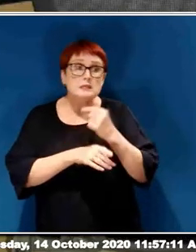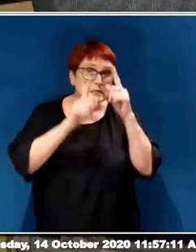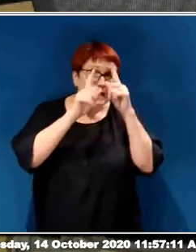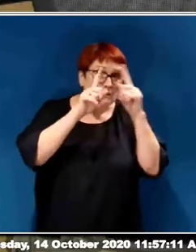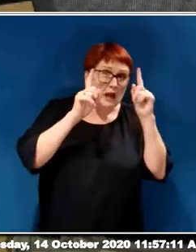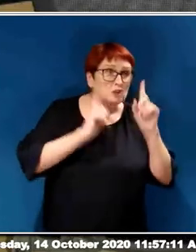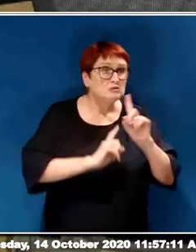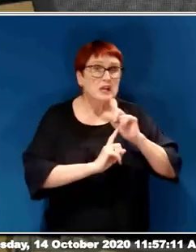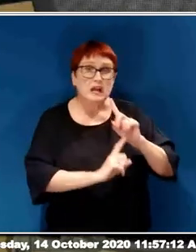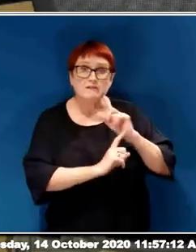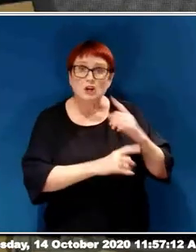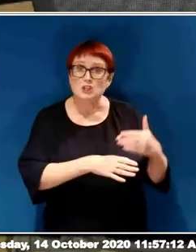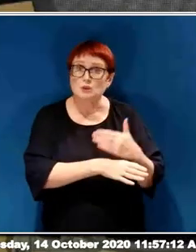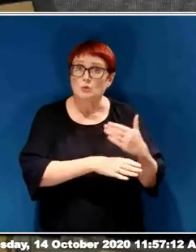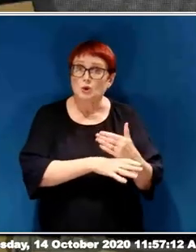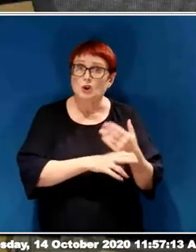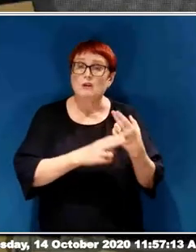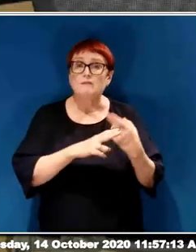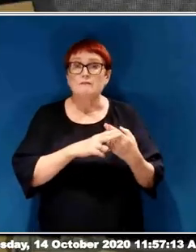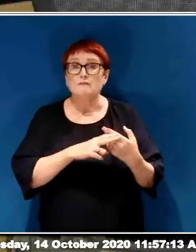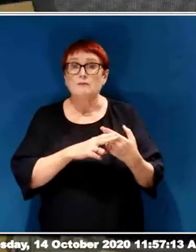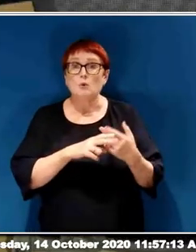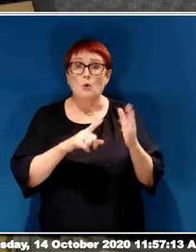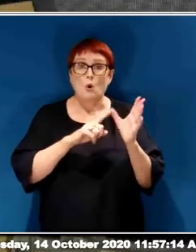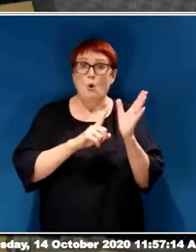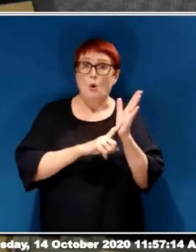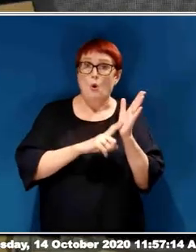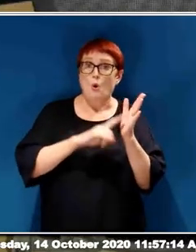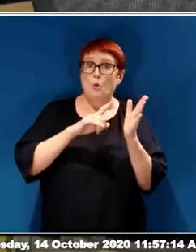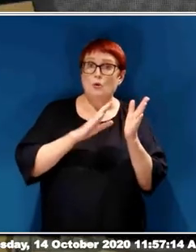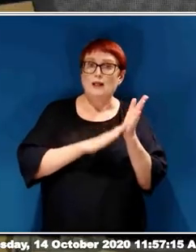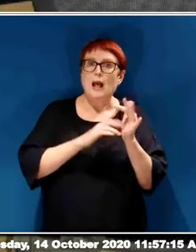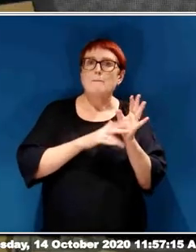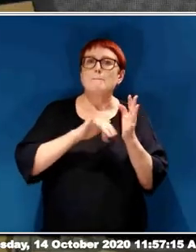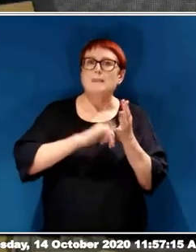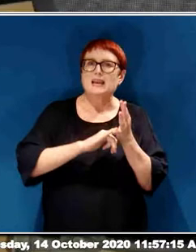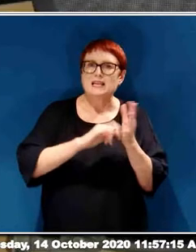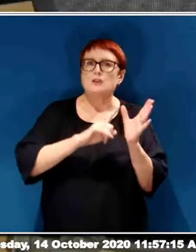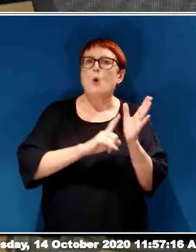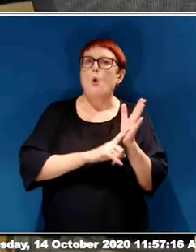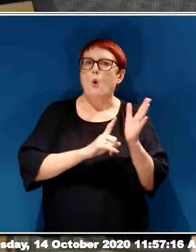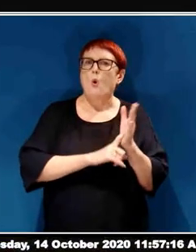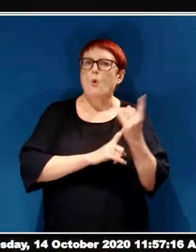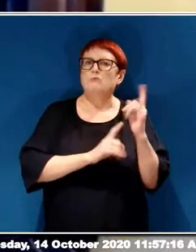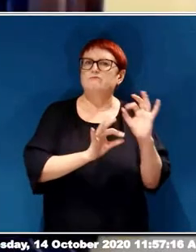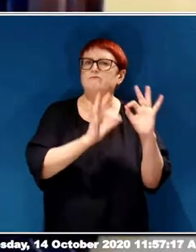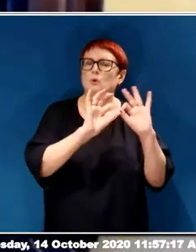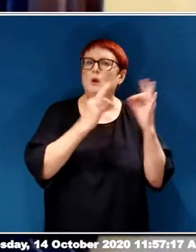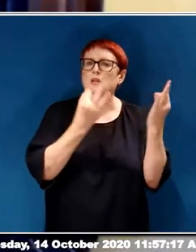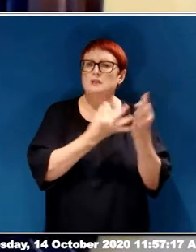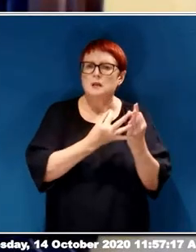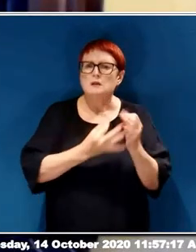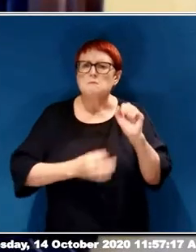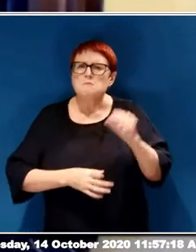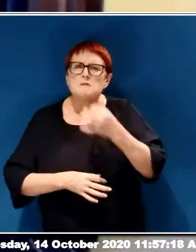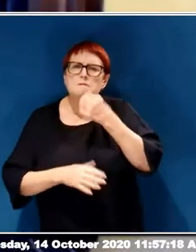Is that correct? DR de BRUIN: That's correct. I believe on a couple of occasions, I provided some academic feedback as part